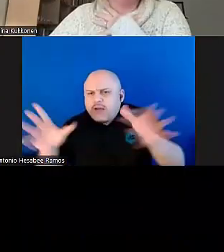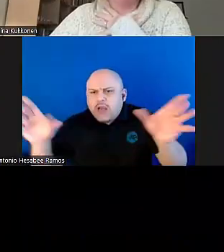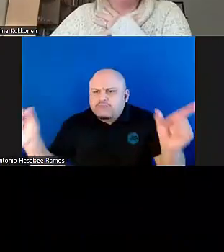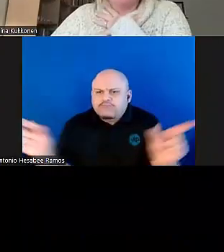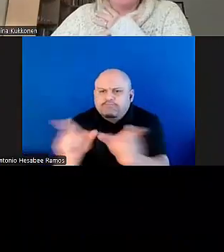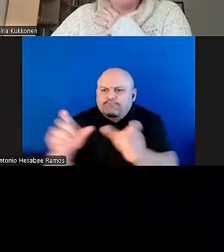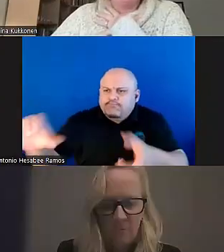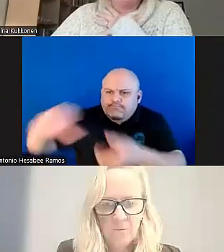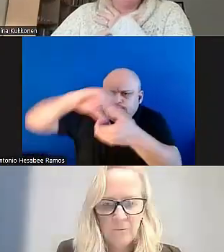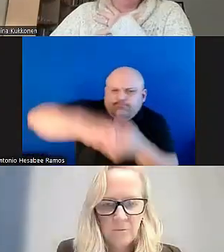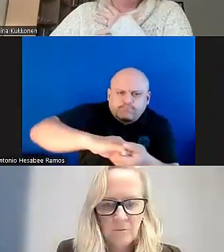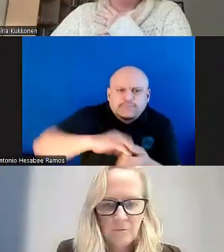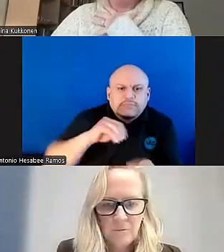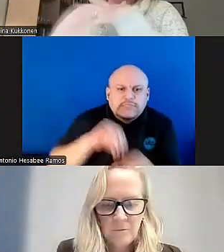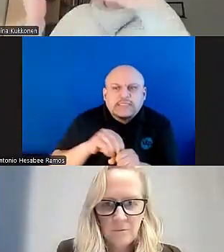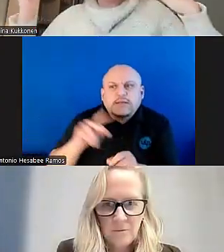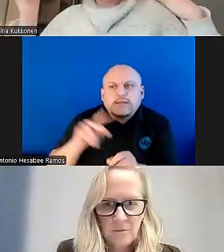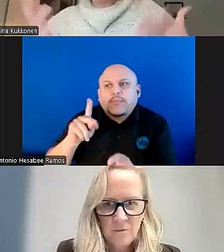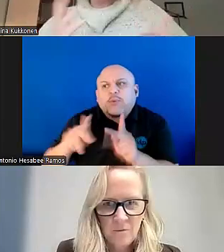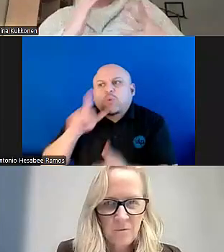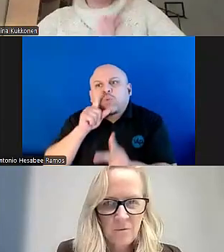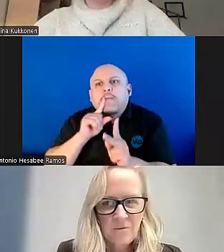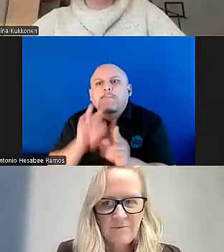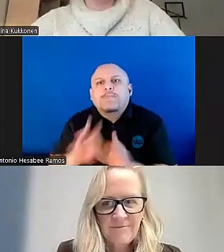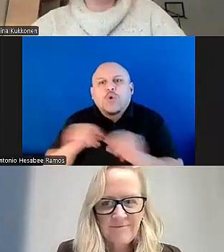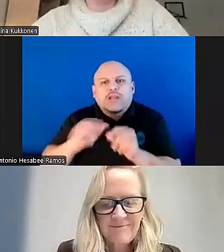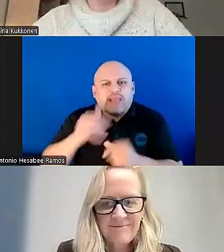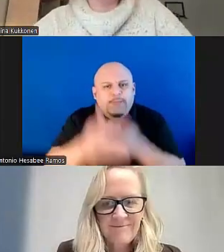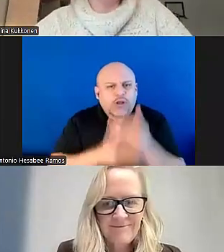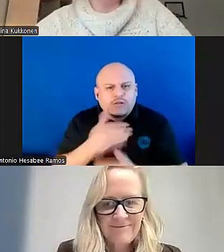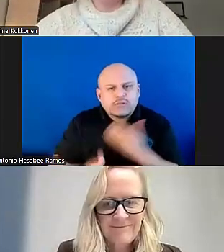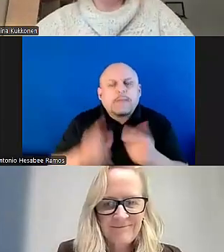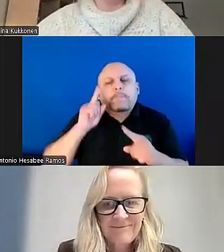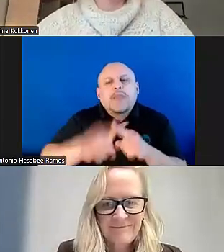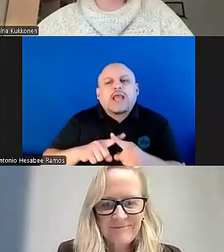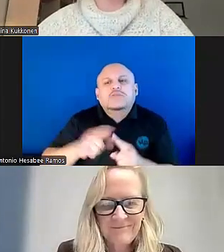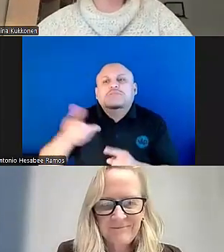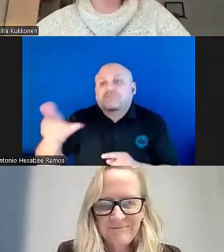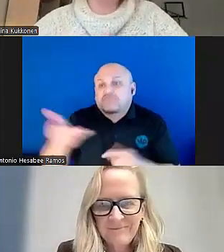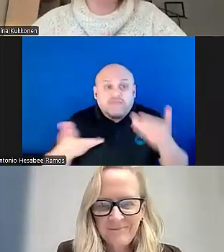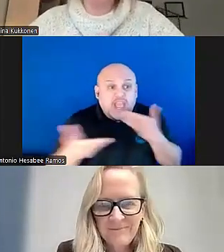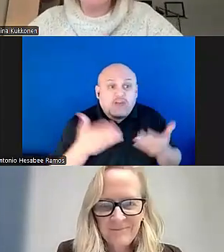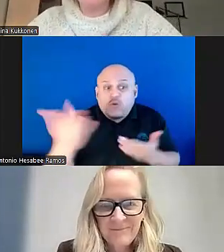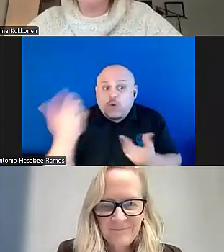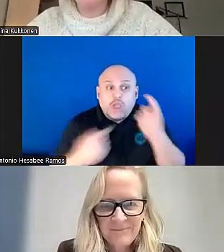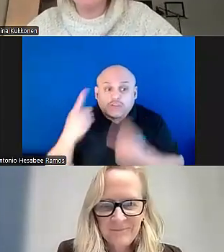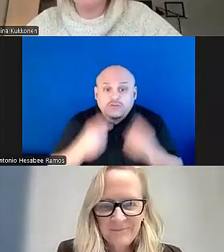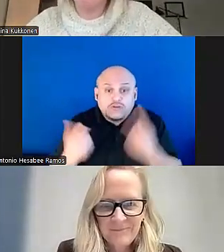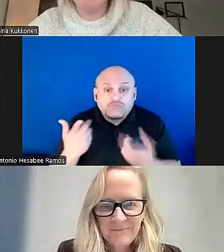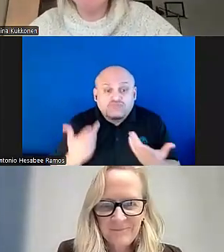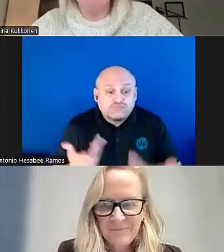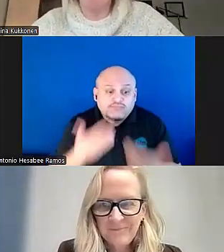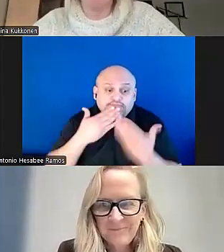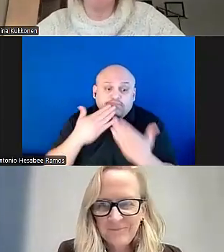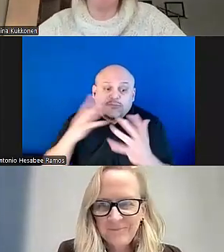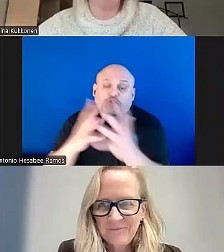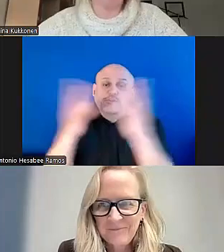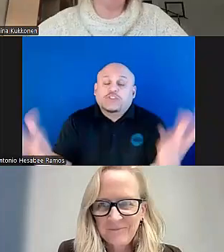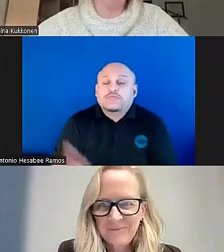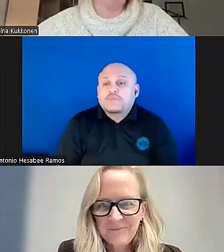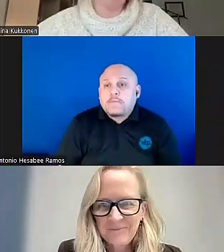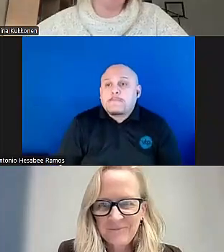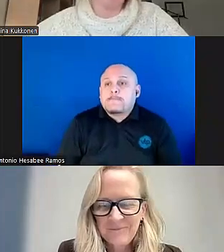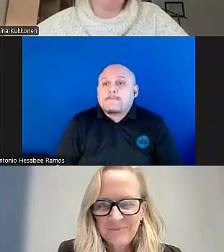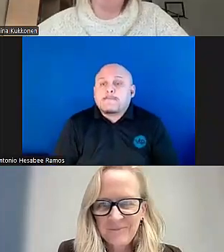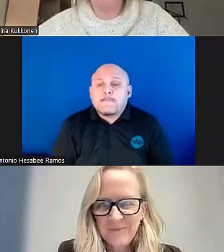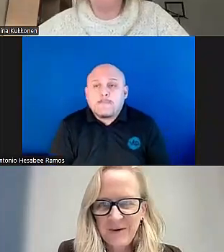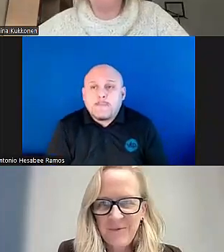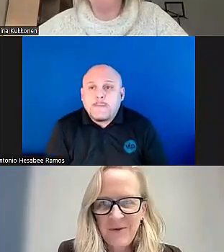in this process? And I also invite your questions on this work. Thank you so much.